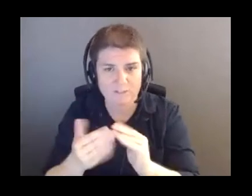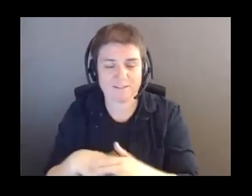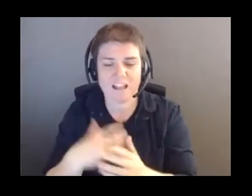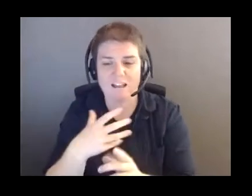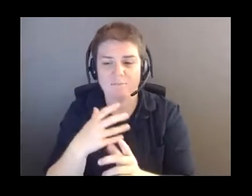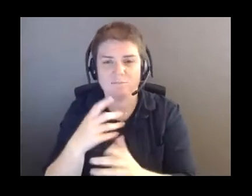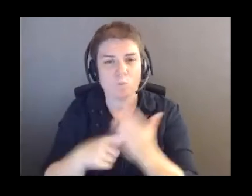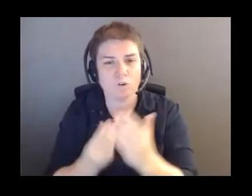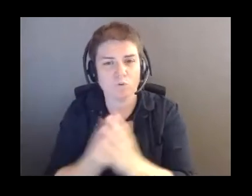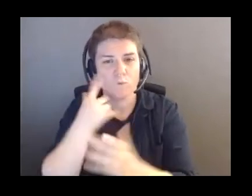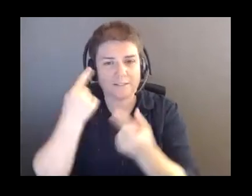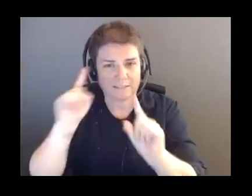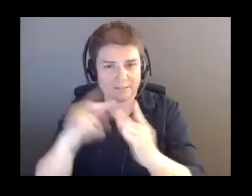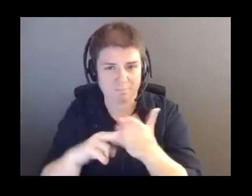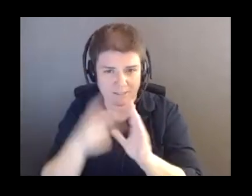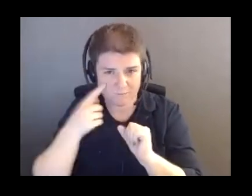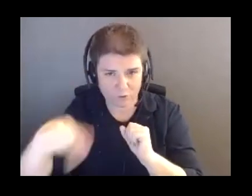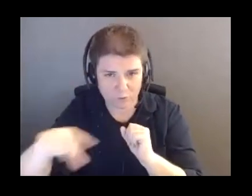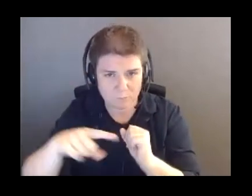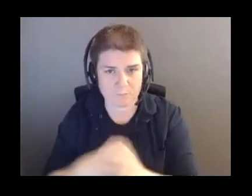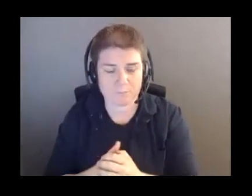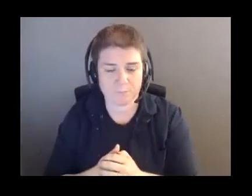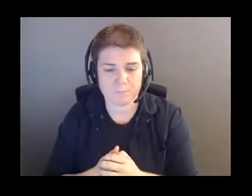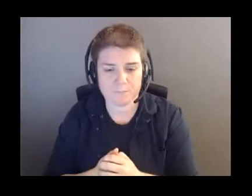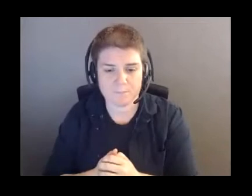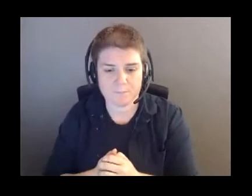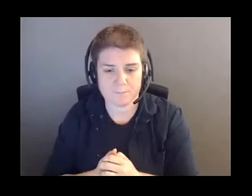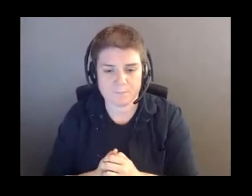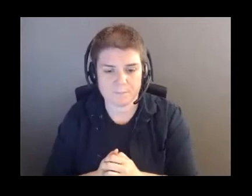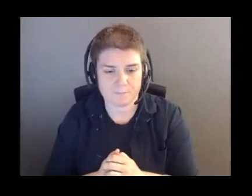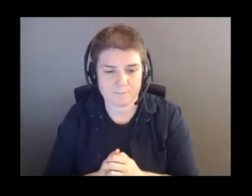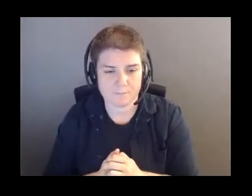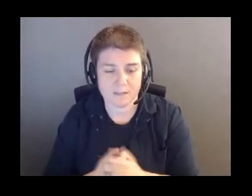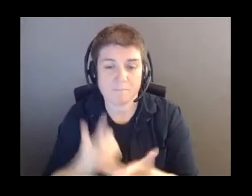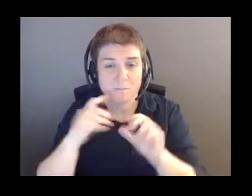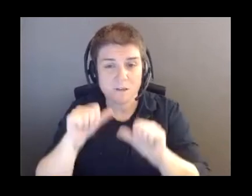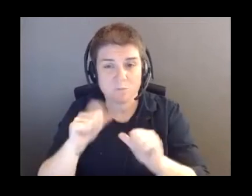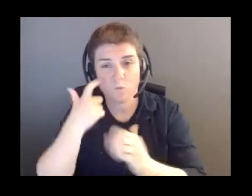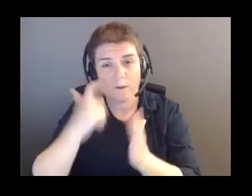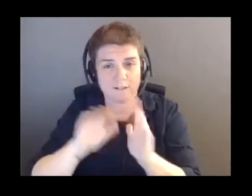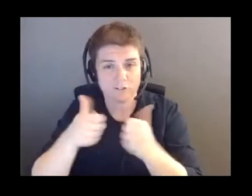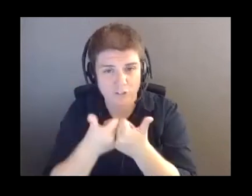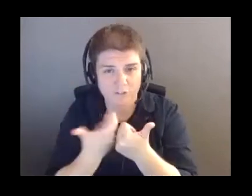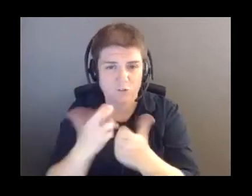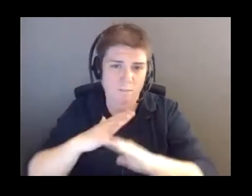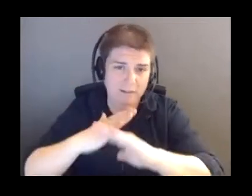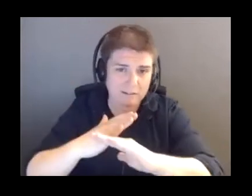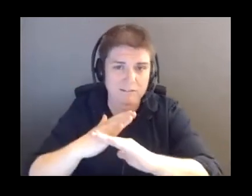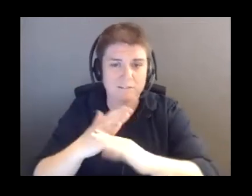for you. Being able to recognize the challenges or barriers you may face can demonstrate thoughtfulness